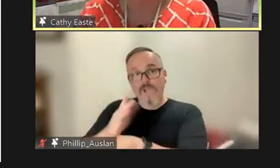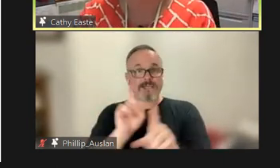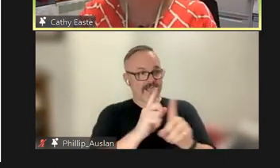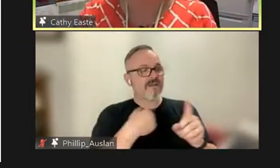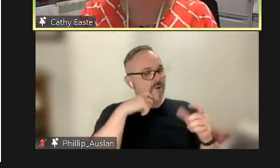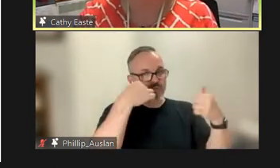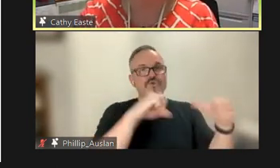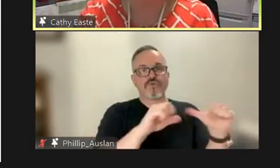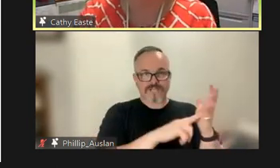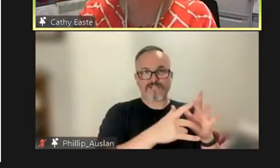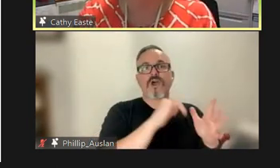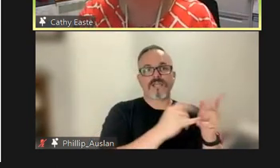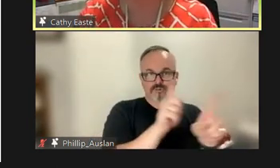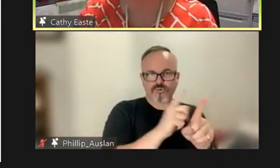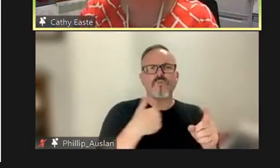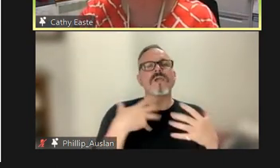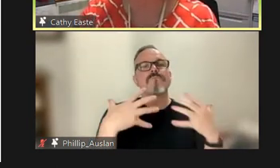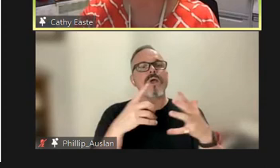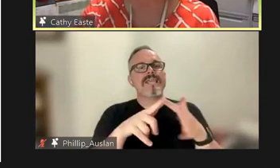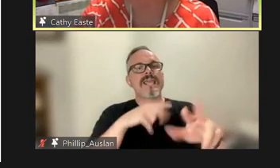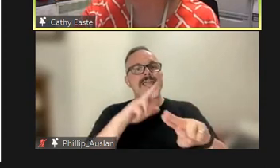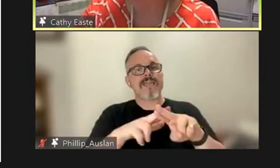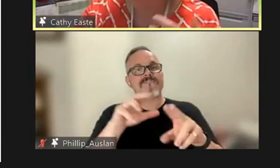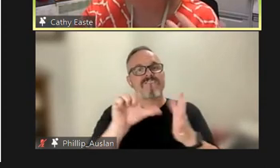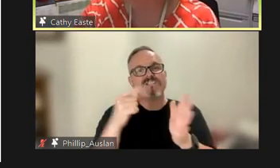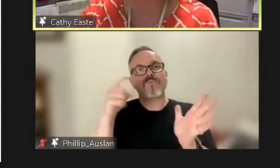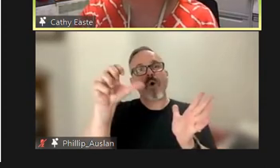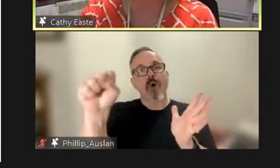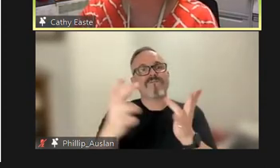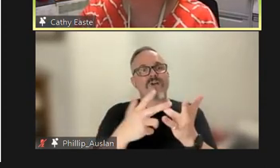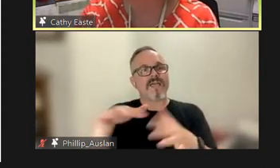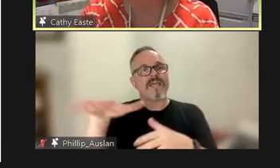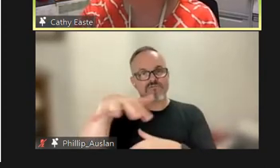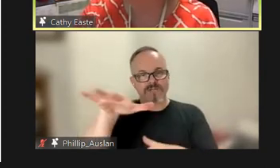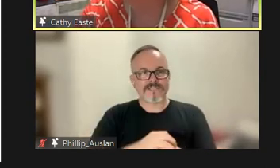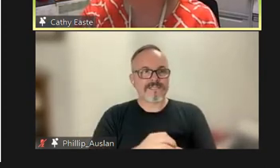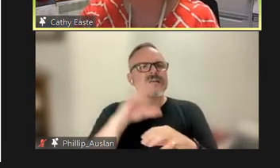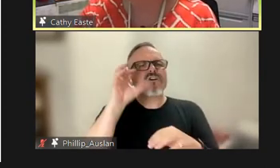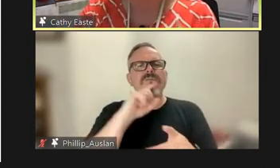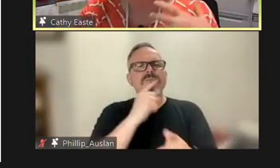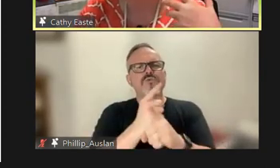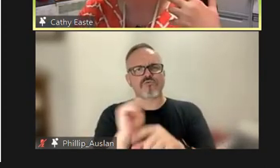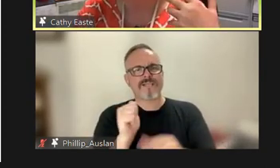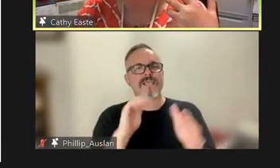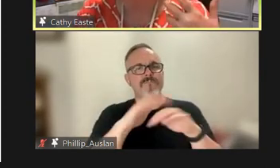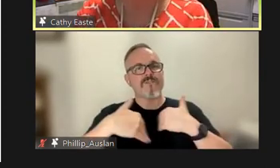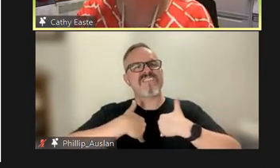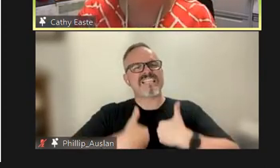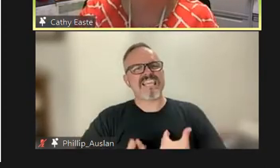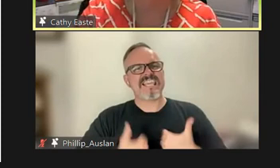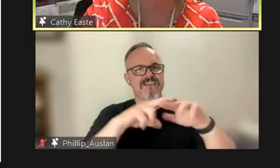we have more EAF funds for other areas. Remember the fatigue I've talked about? Share the burdens.